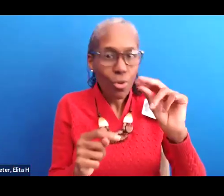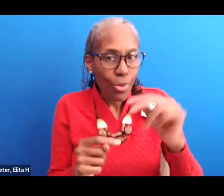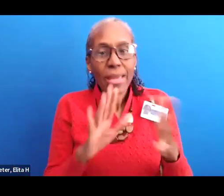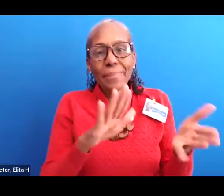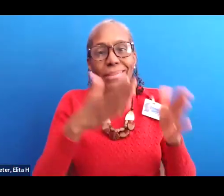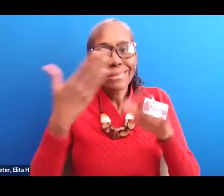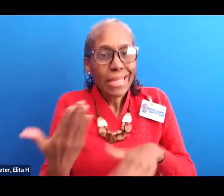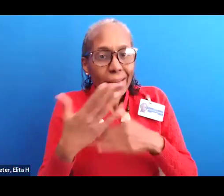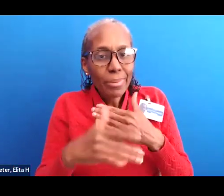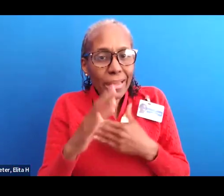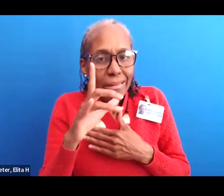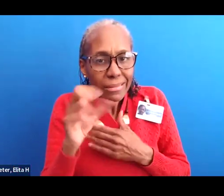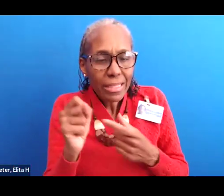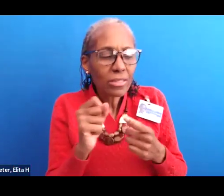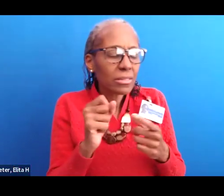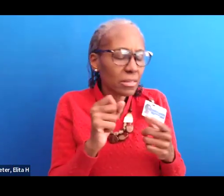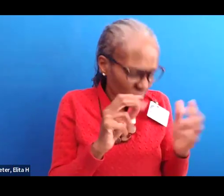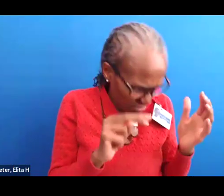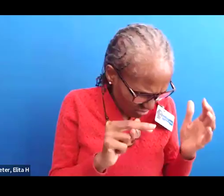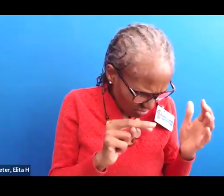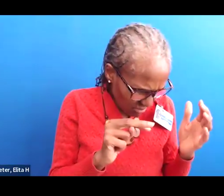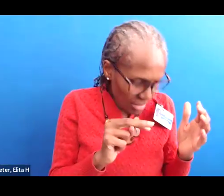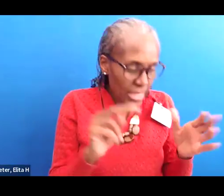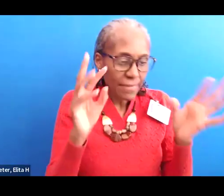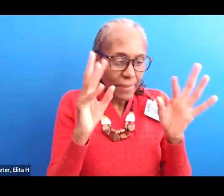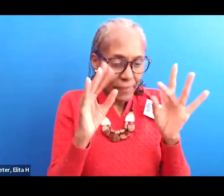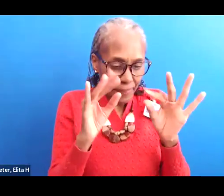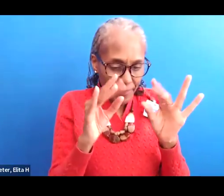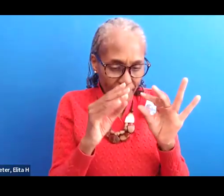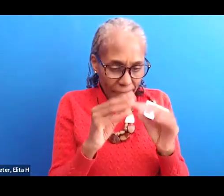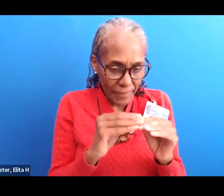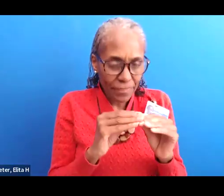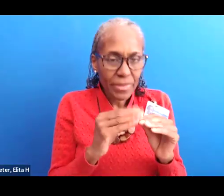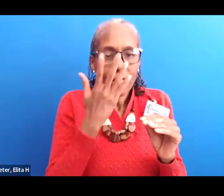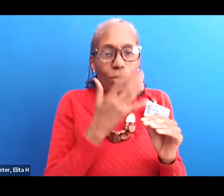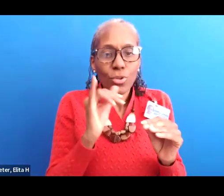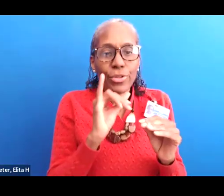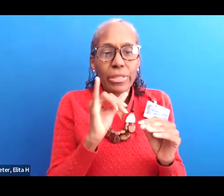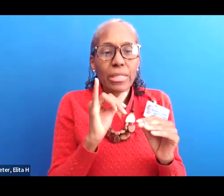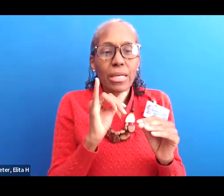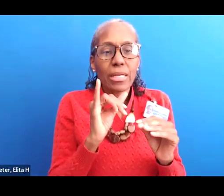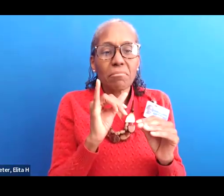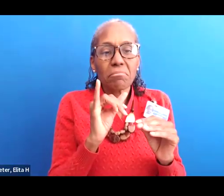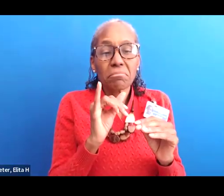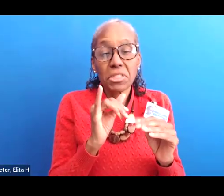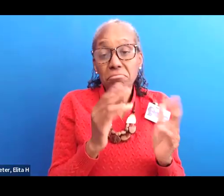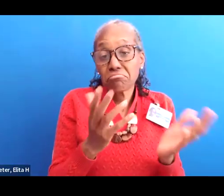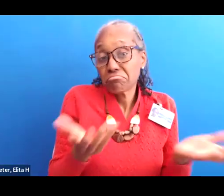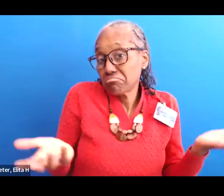in there, and sometimes, if they settle together, it'll look like sediment means really nothing.